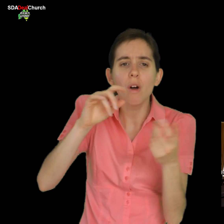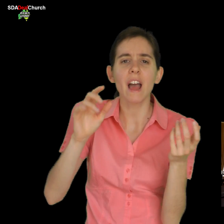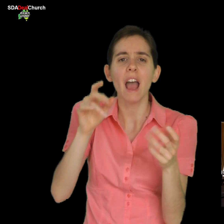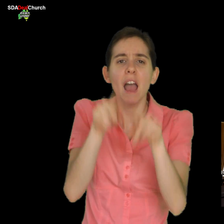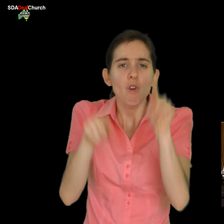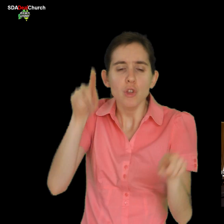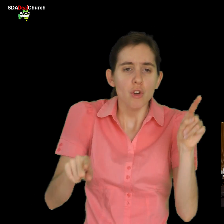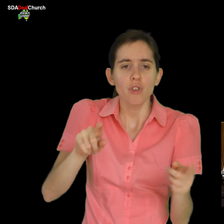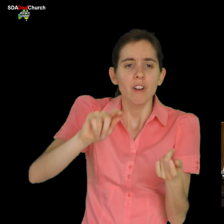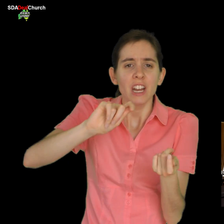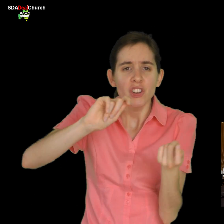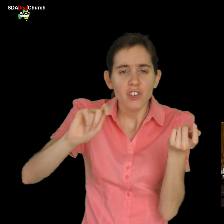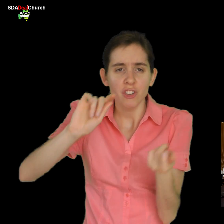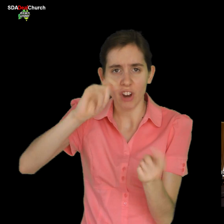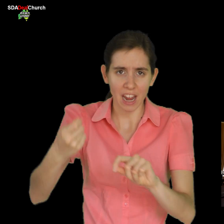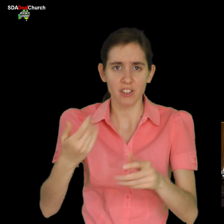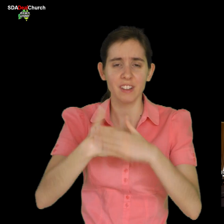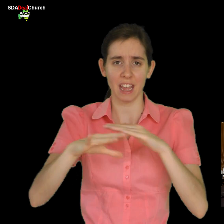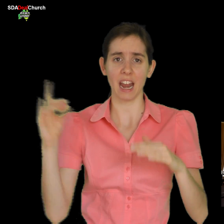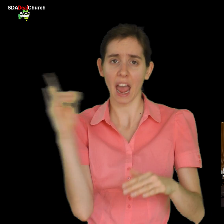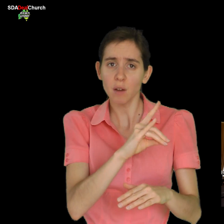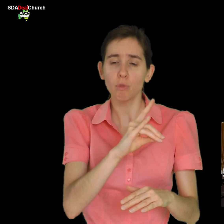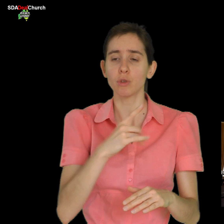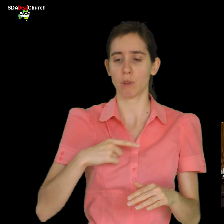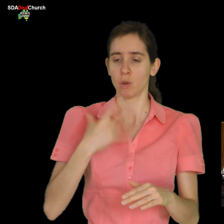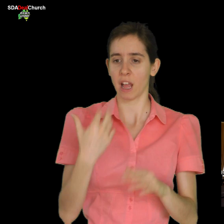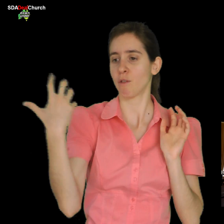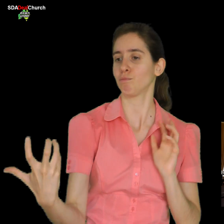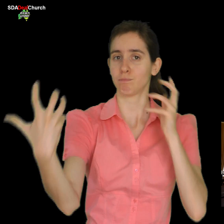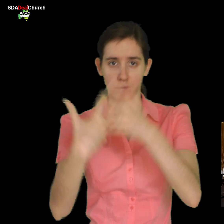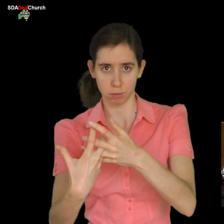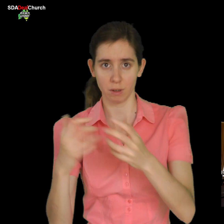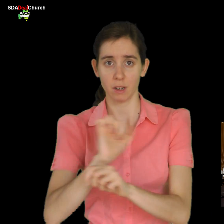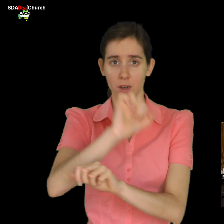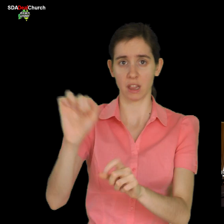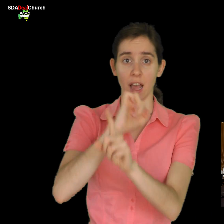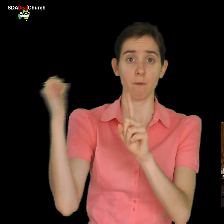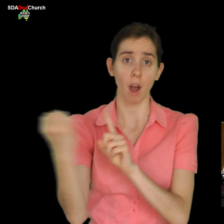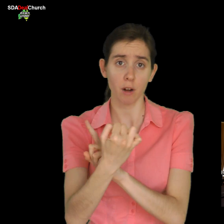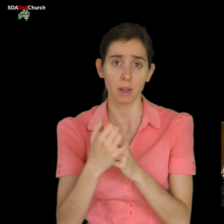animals that have adapted to their environment. But you'll find those